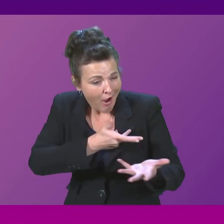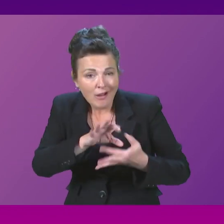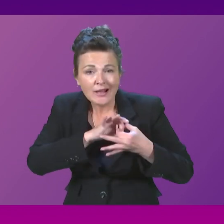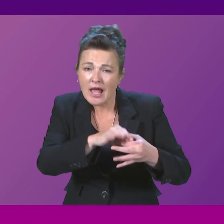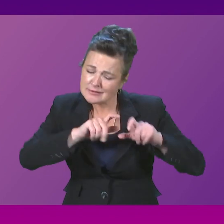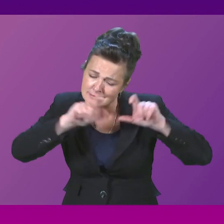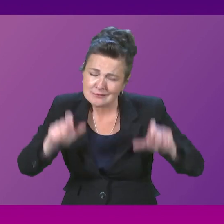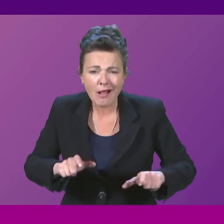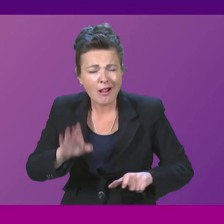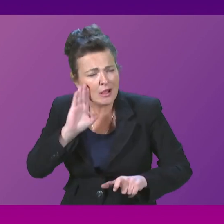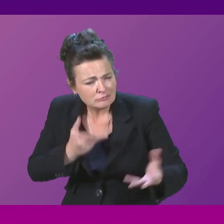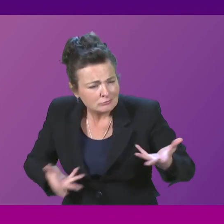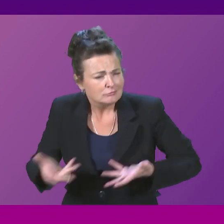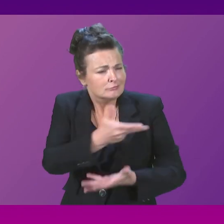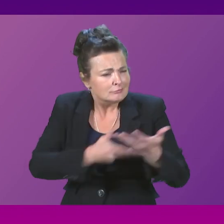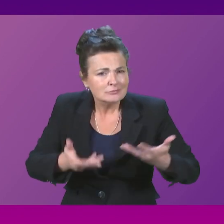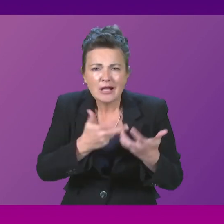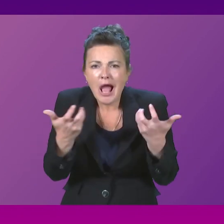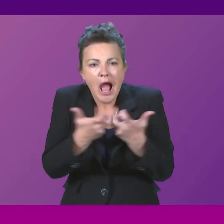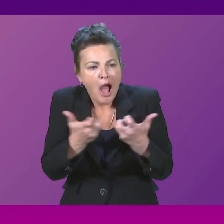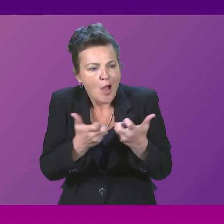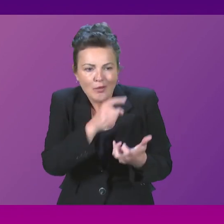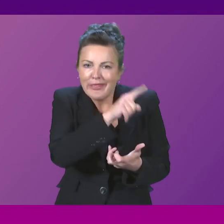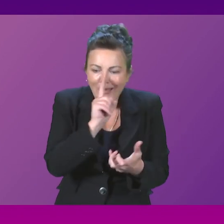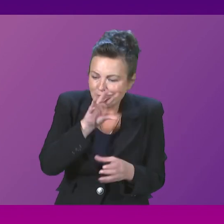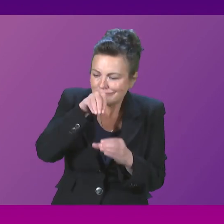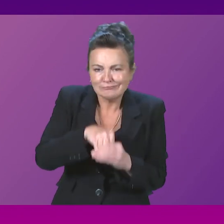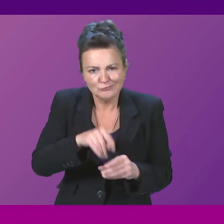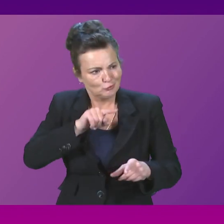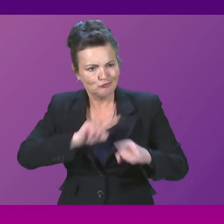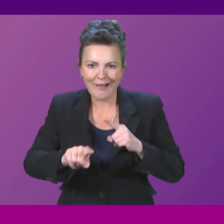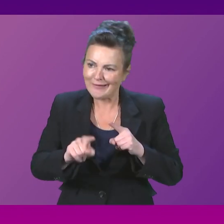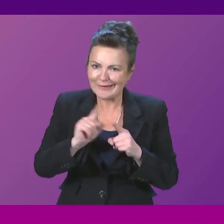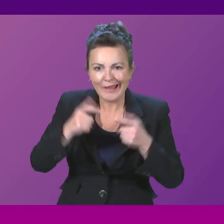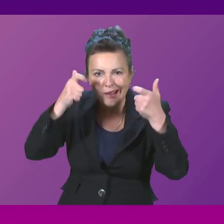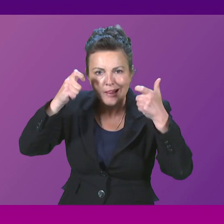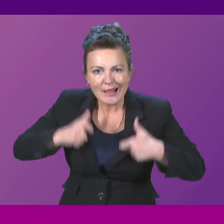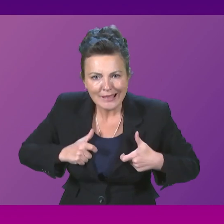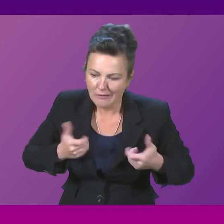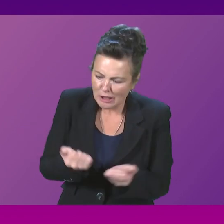about eligibility for the redress scheme and wider matters relating to justice and support.